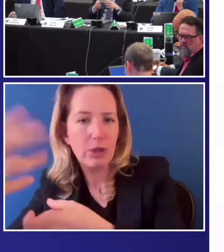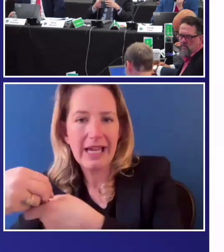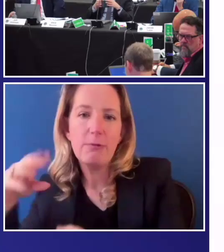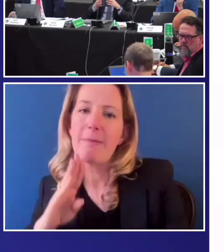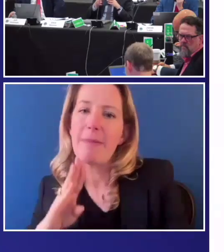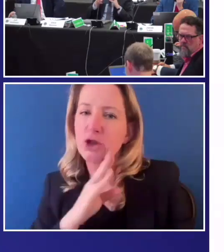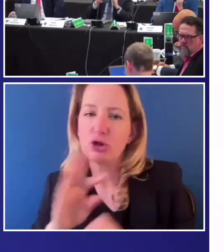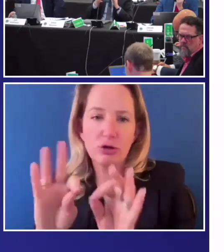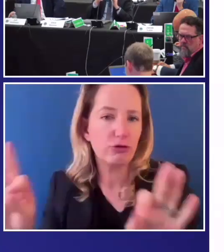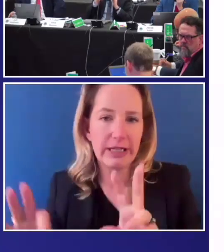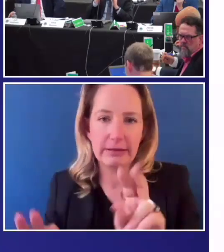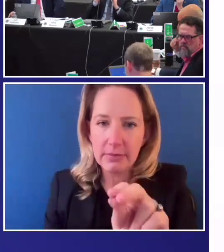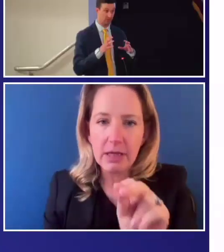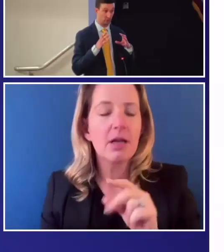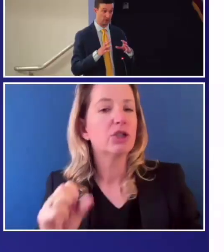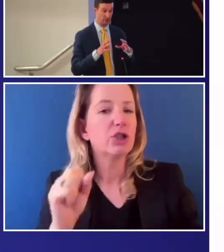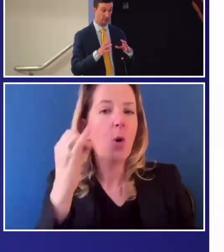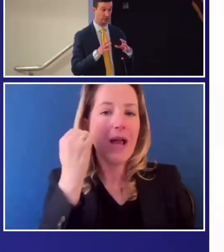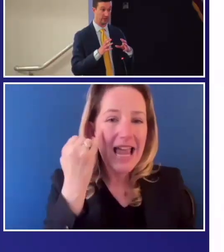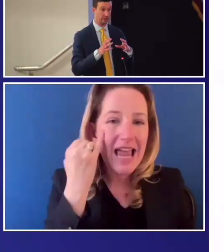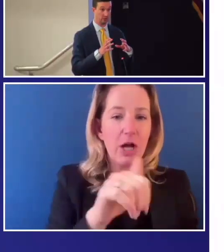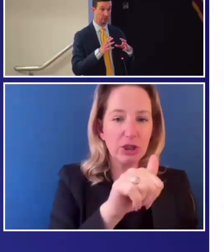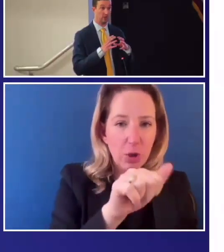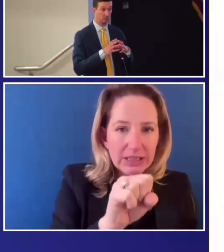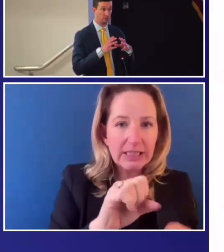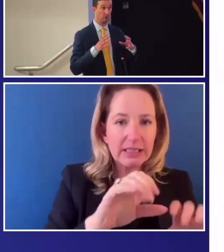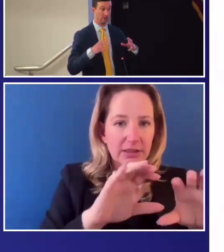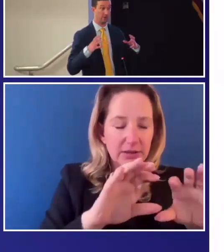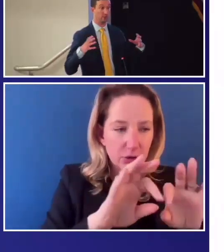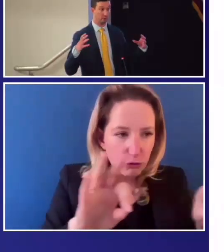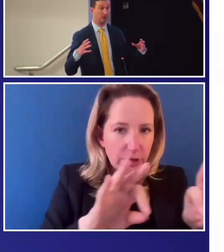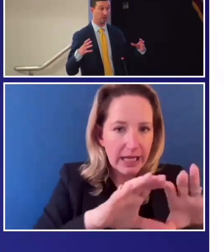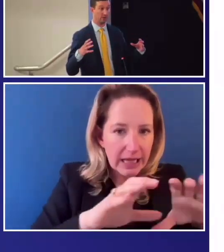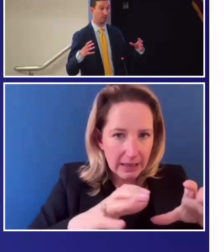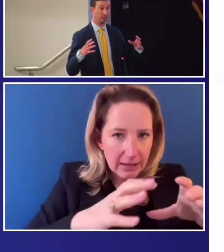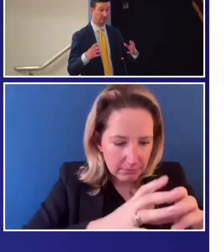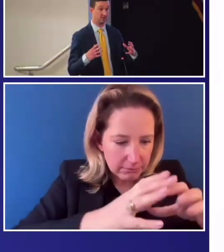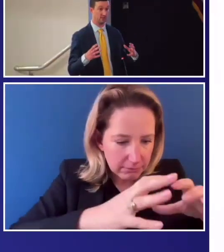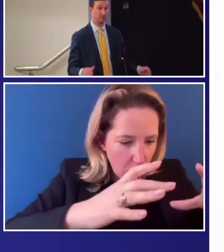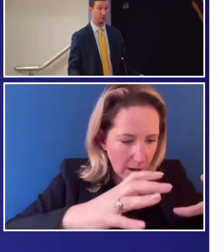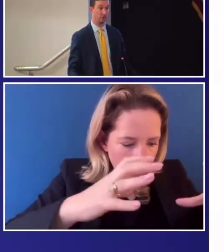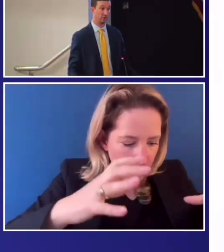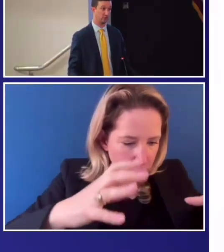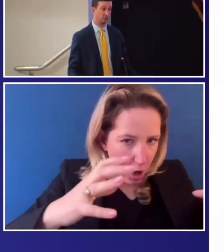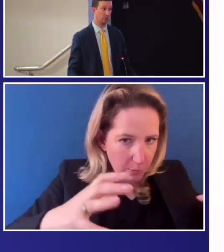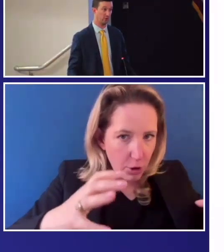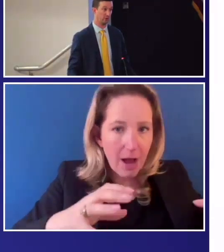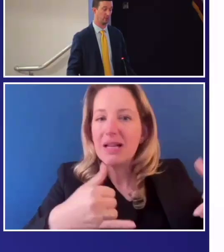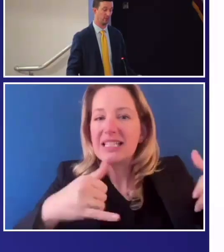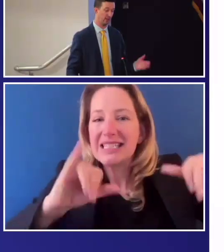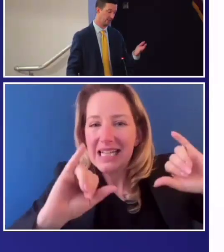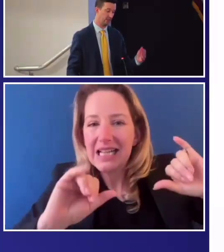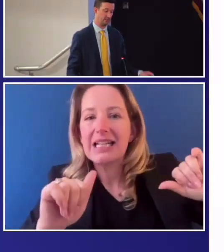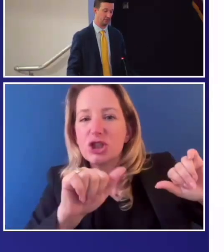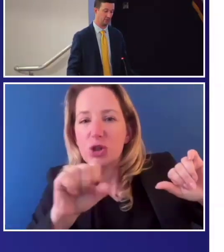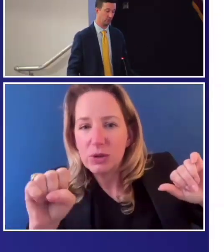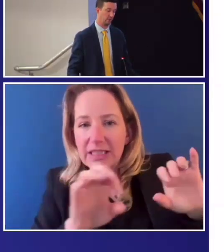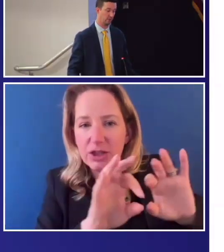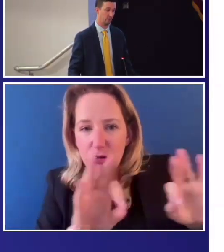We're just moving at the associate degree level, broader and broader. But it's still an associate degree program. So that case, I don't think would ever